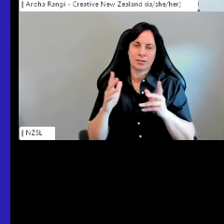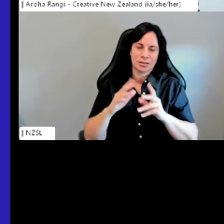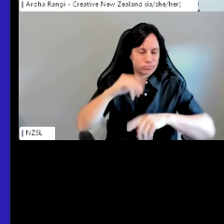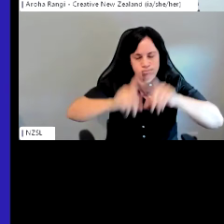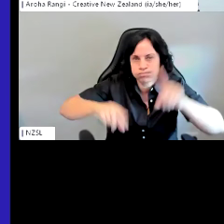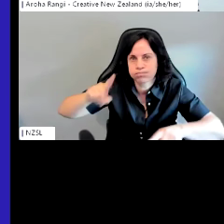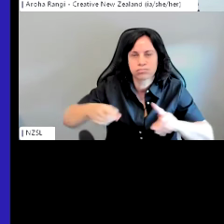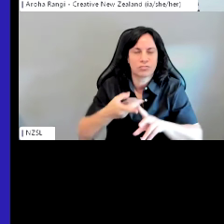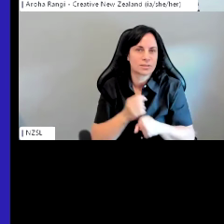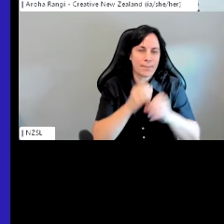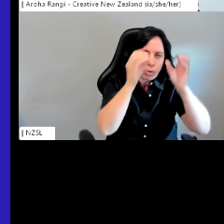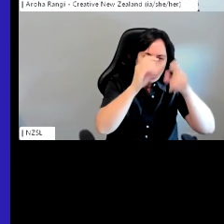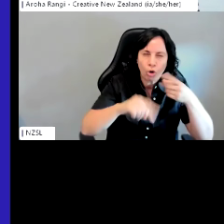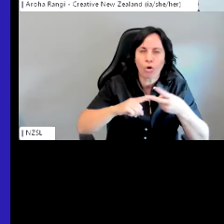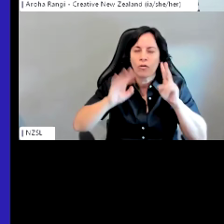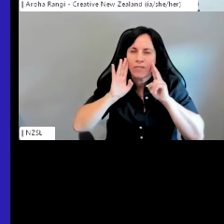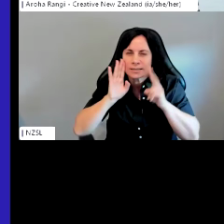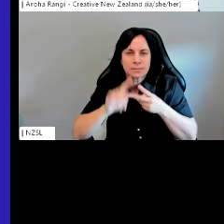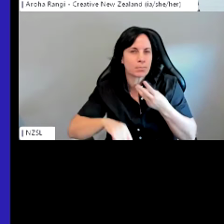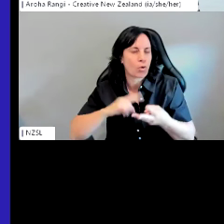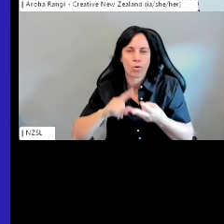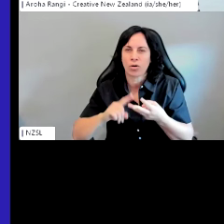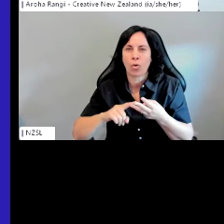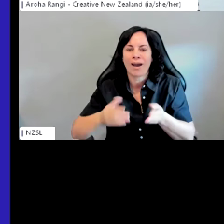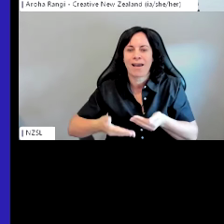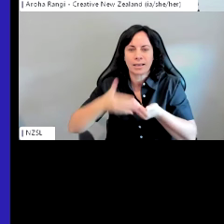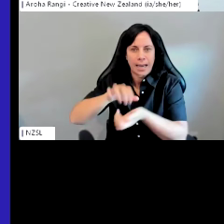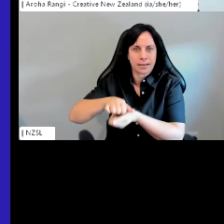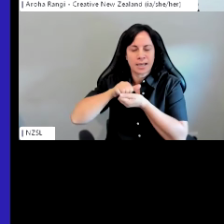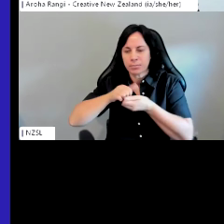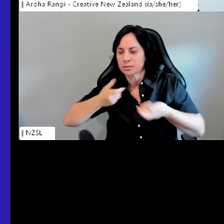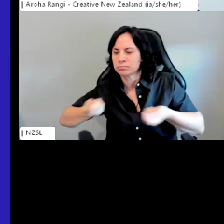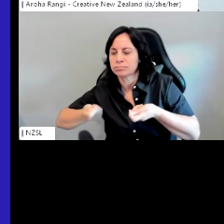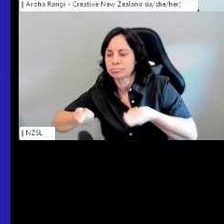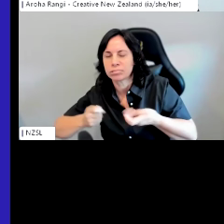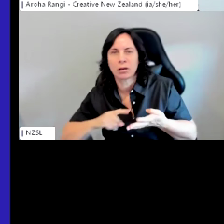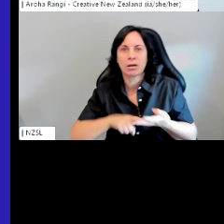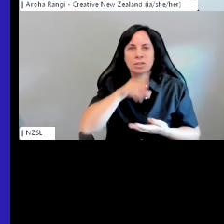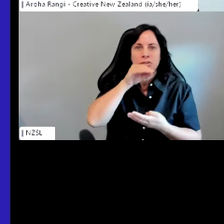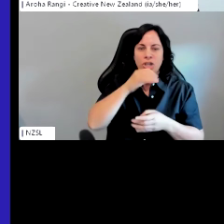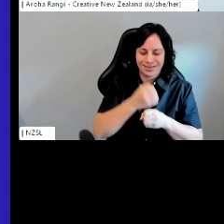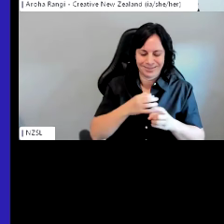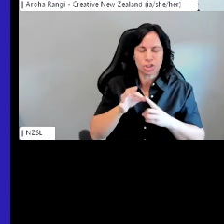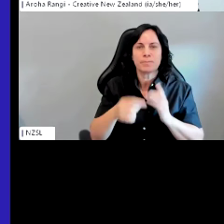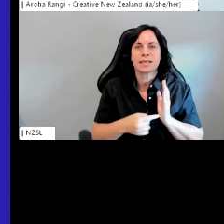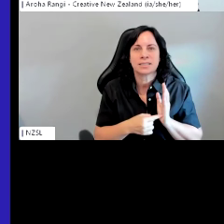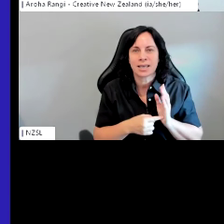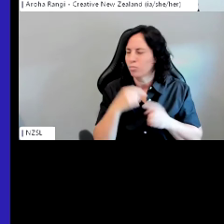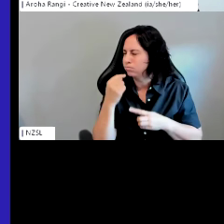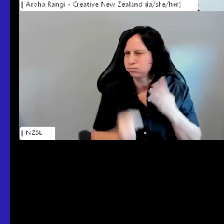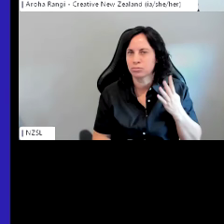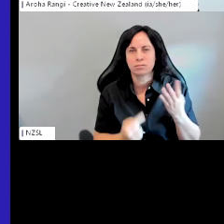it's Facebook, it's uh it's gatekeepers, um it's ChatGPT, it's all of these things. And the what's